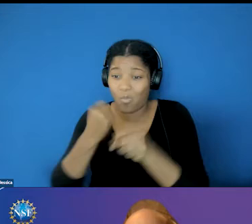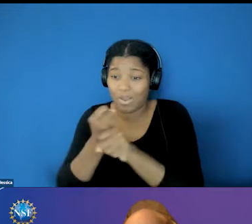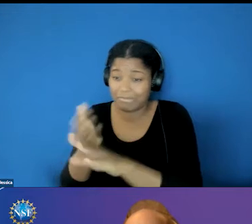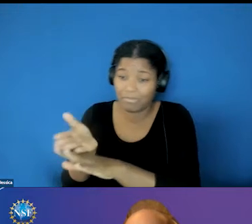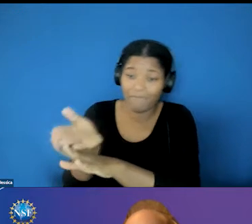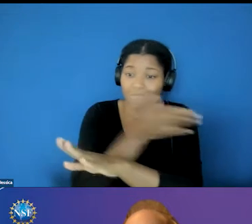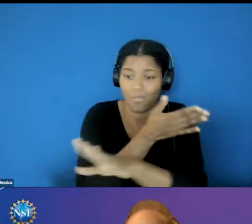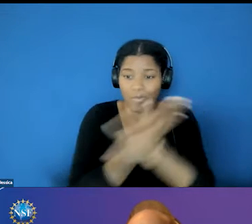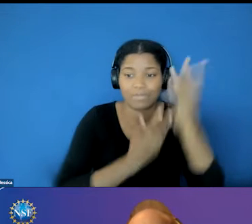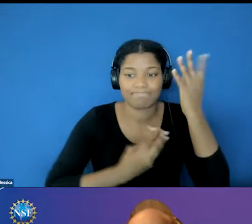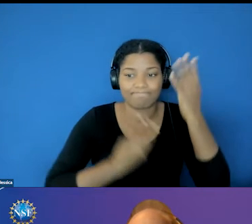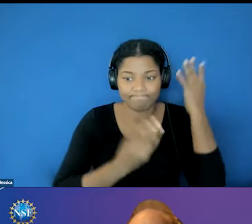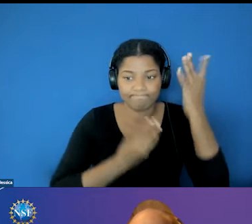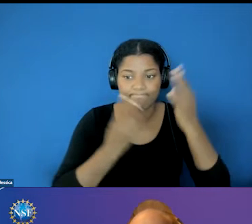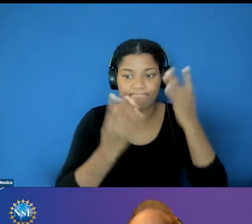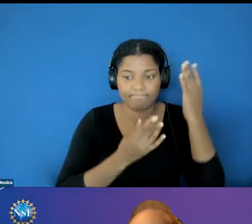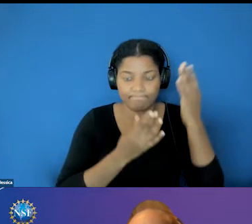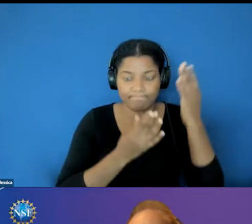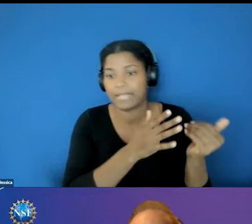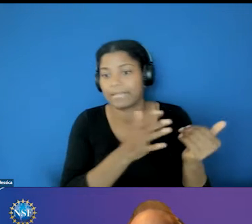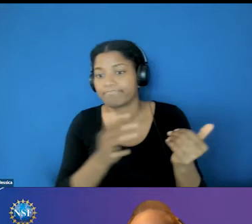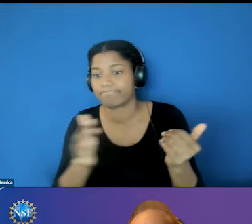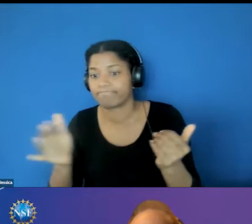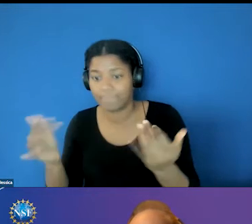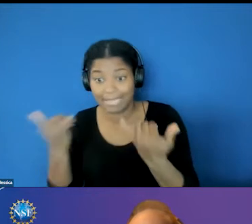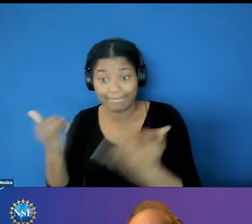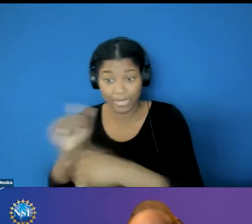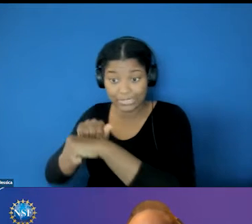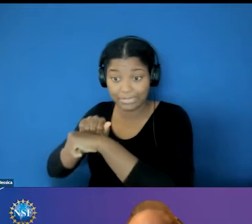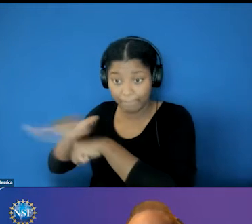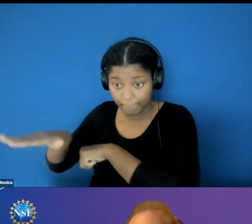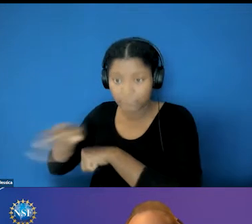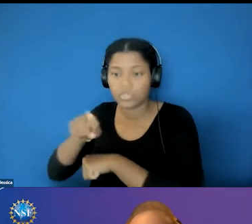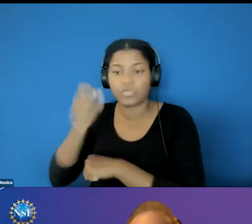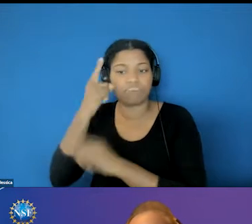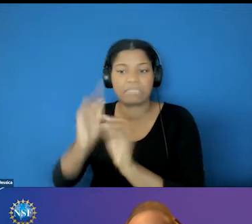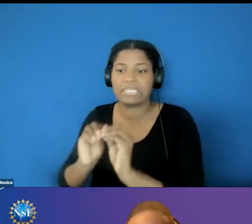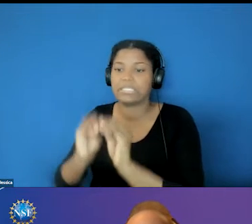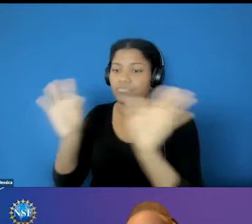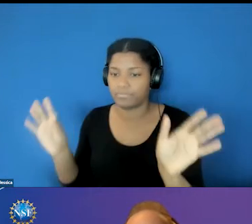when you submit it, you have a good understanding of how to go about doing it.